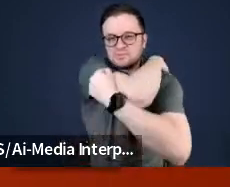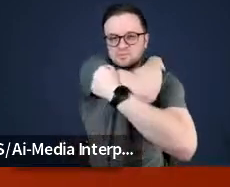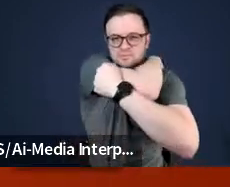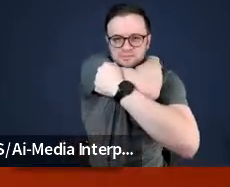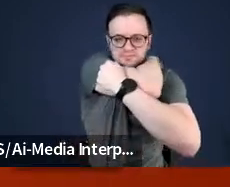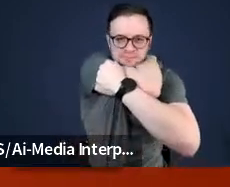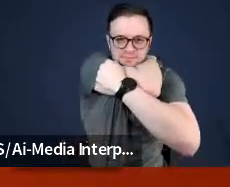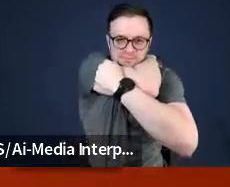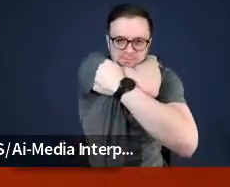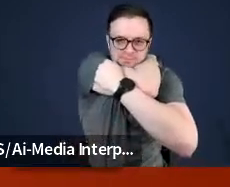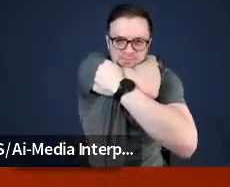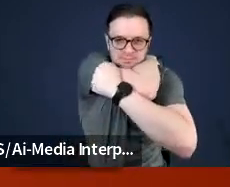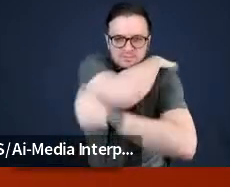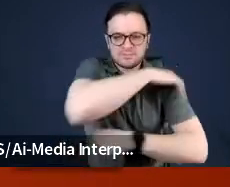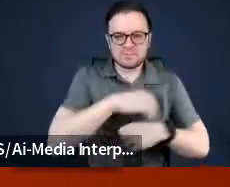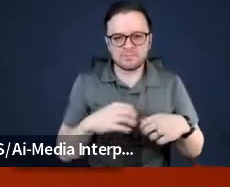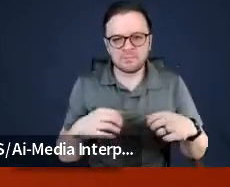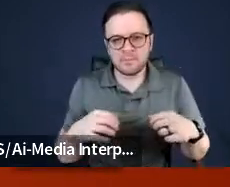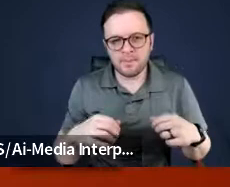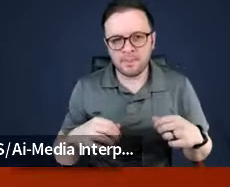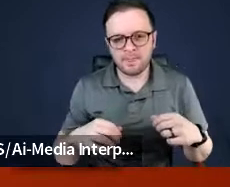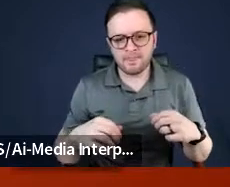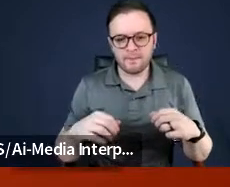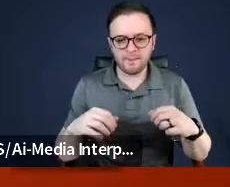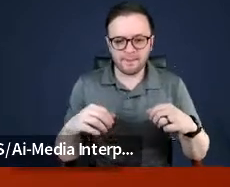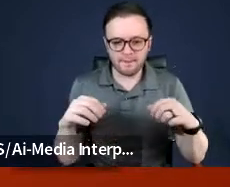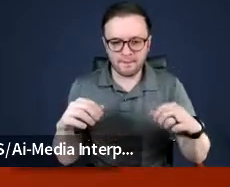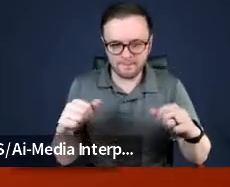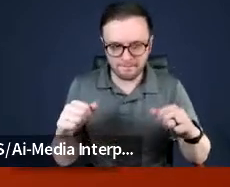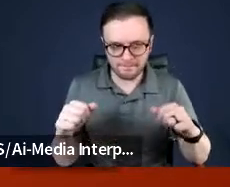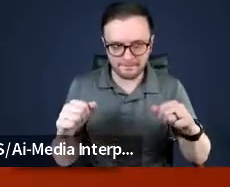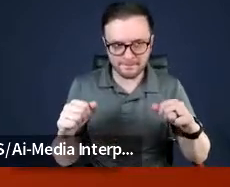will answer them as best we can. Matt, if you want